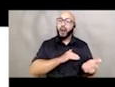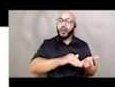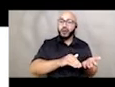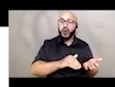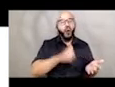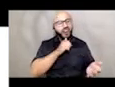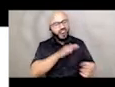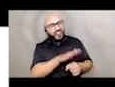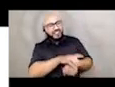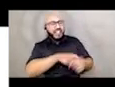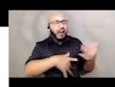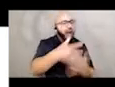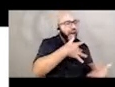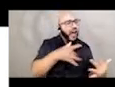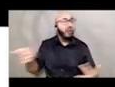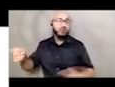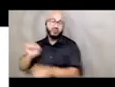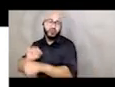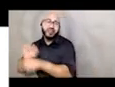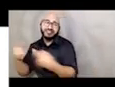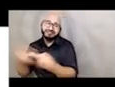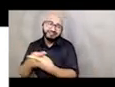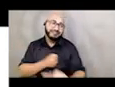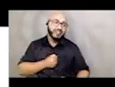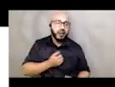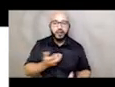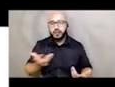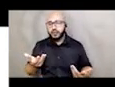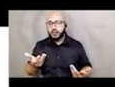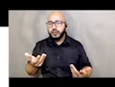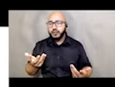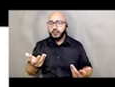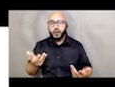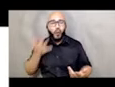is I'm at work so I can so support us with having a better living.